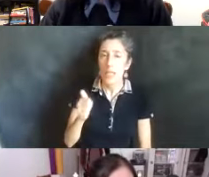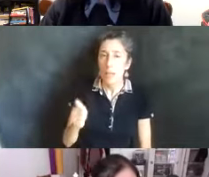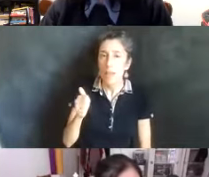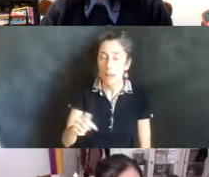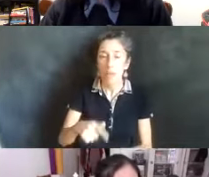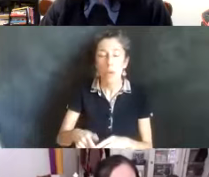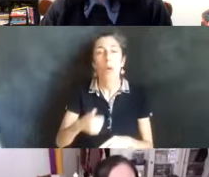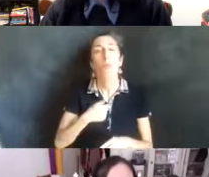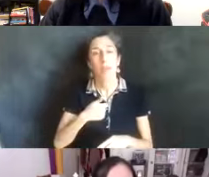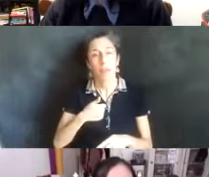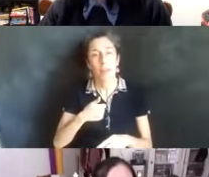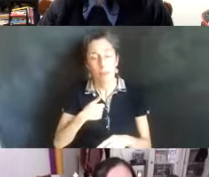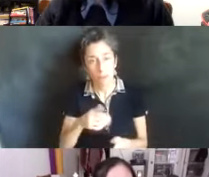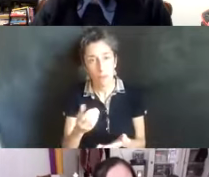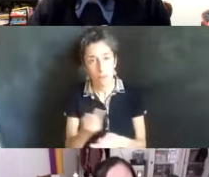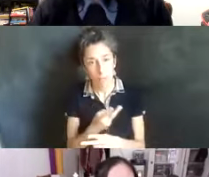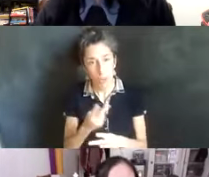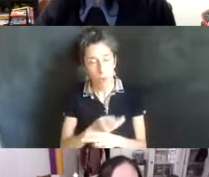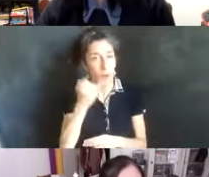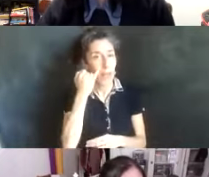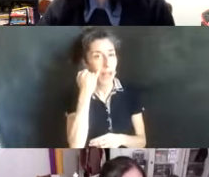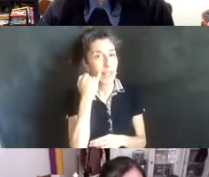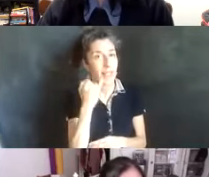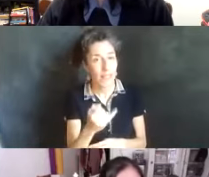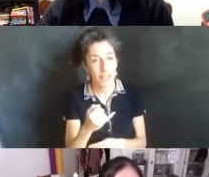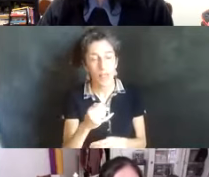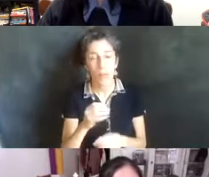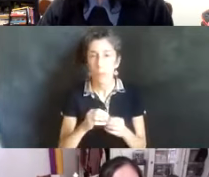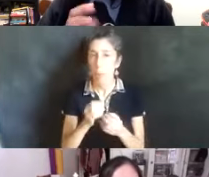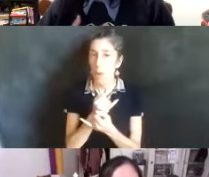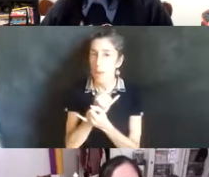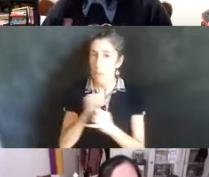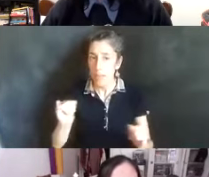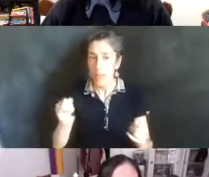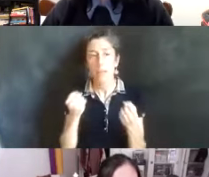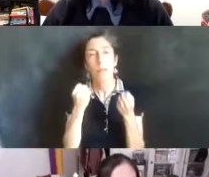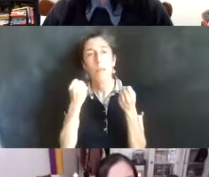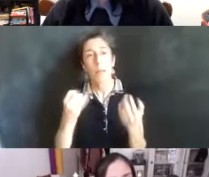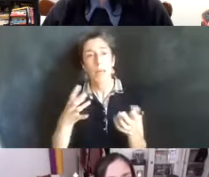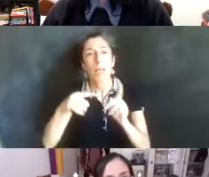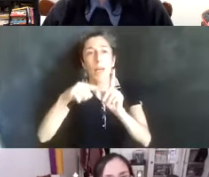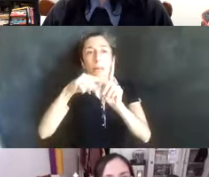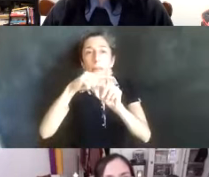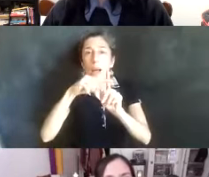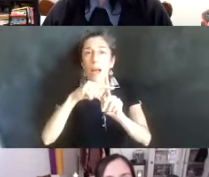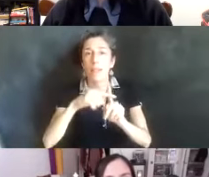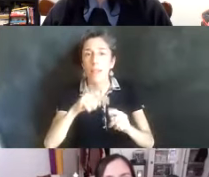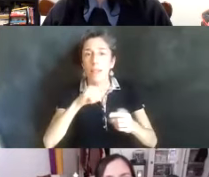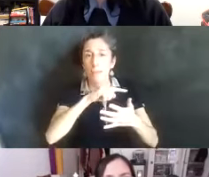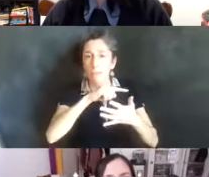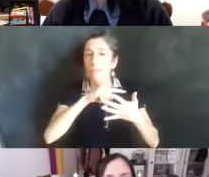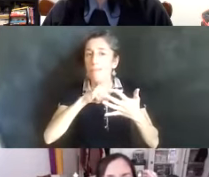I do—so I will start wrapping up, I do want to end with a note on the cost